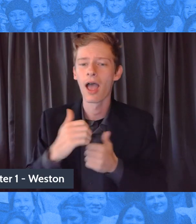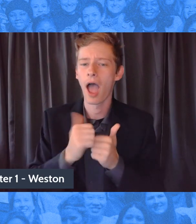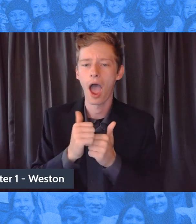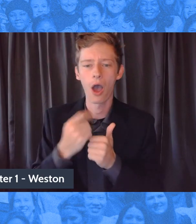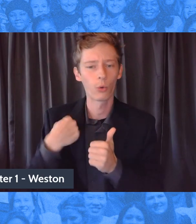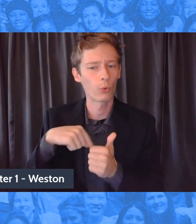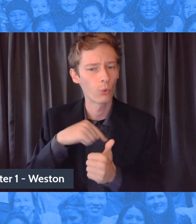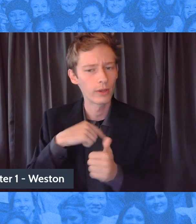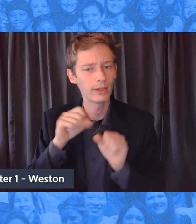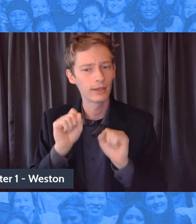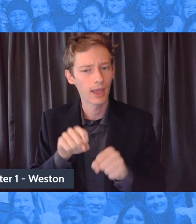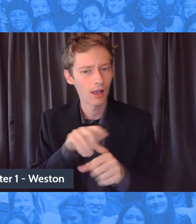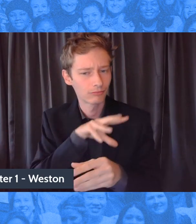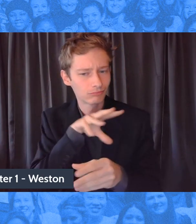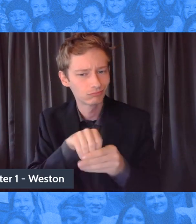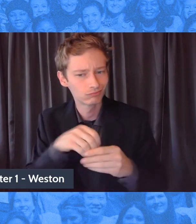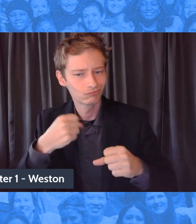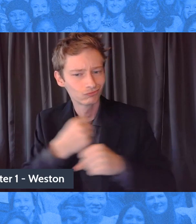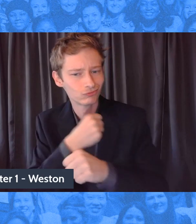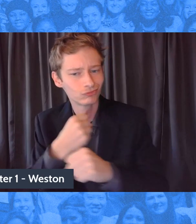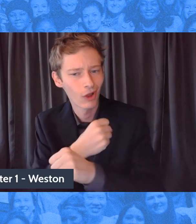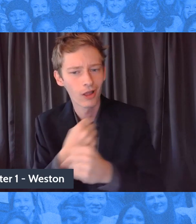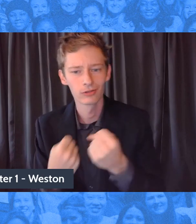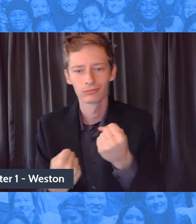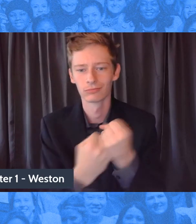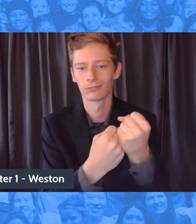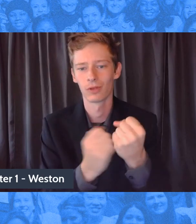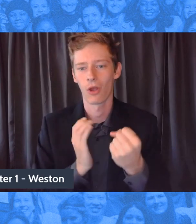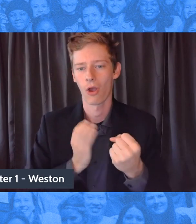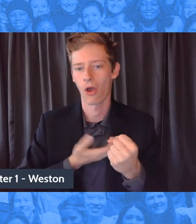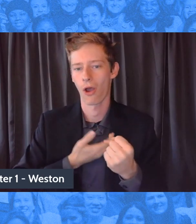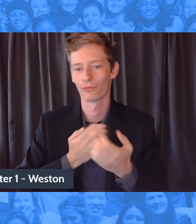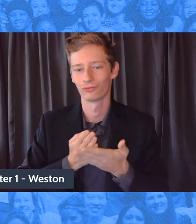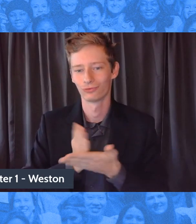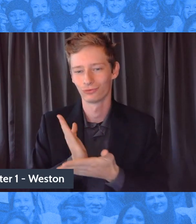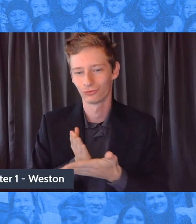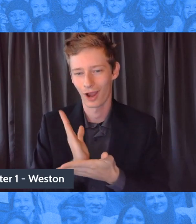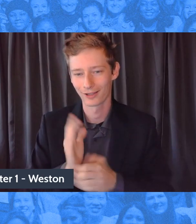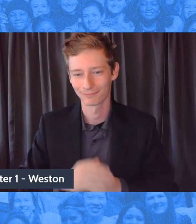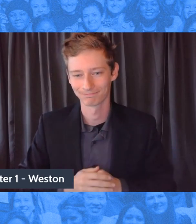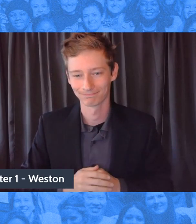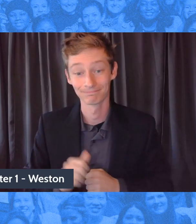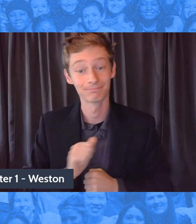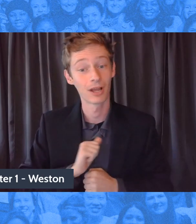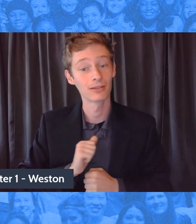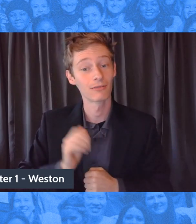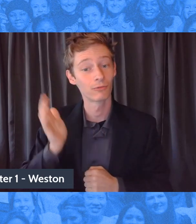as we advocate for our rights. And I have to say, as a former state legislator myself,